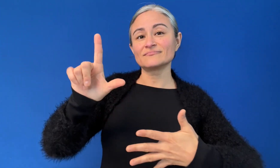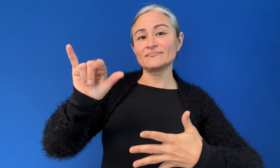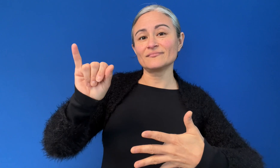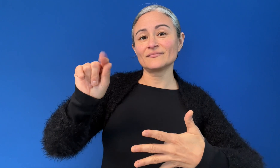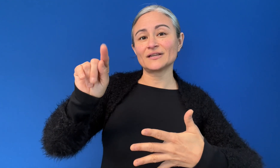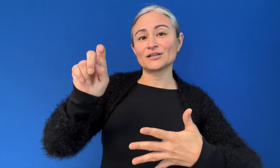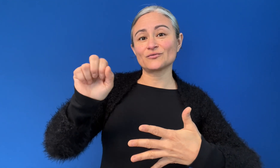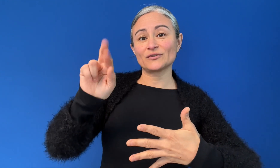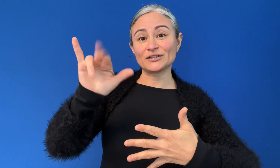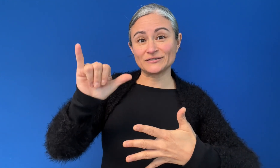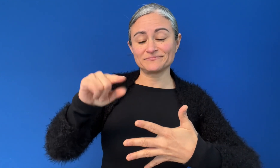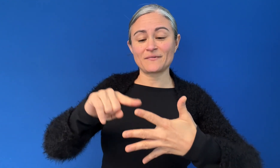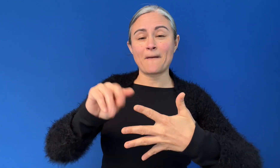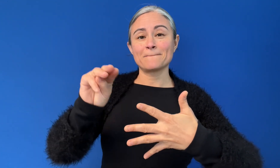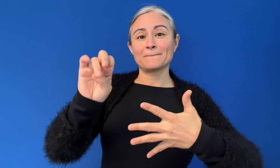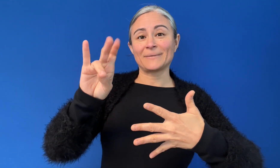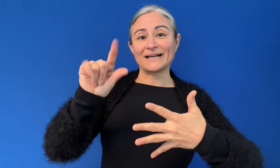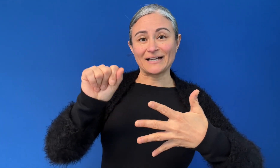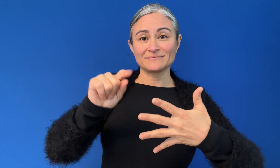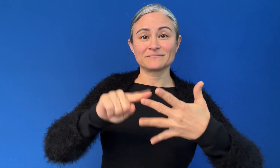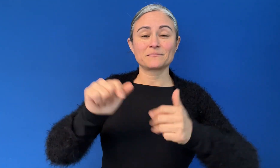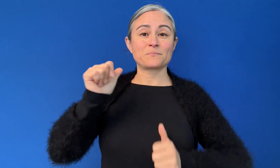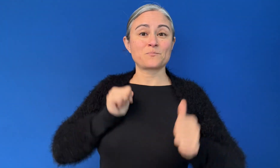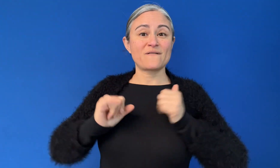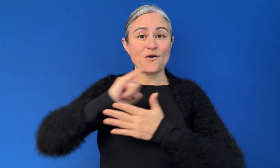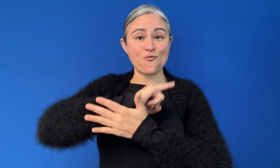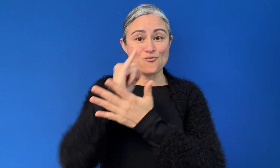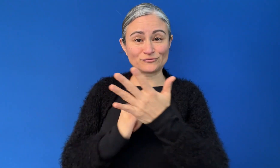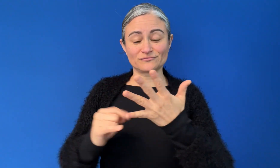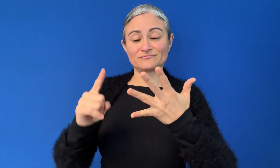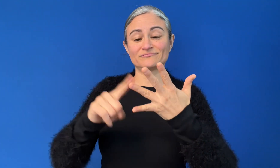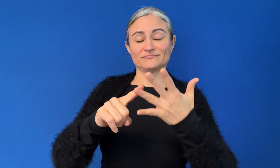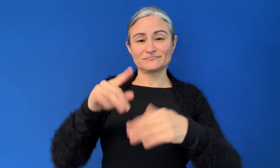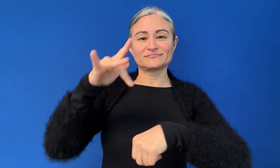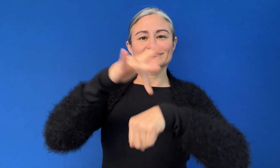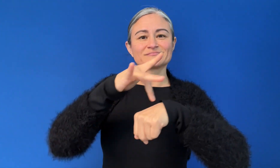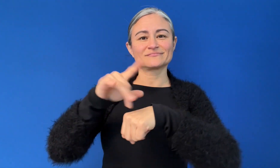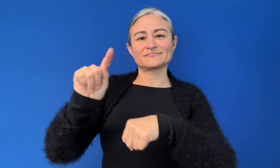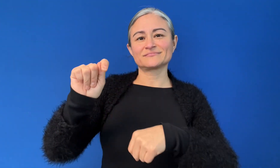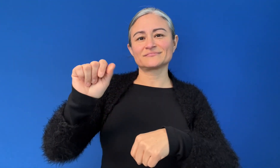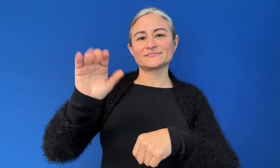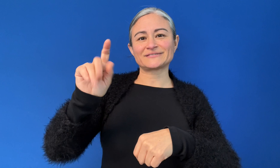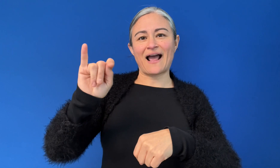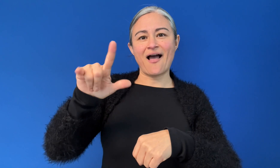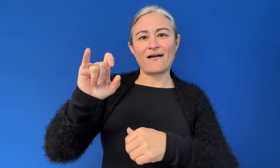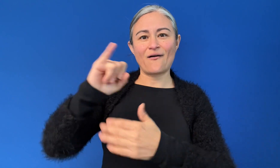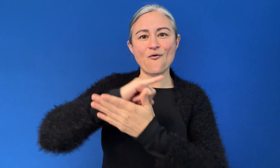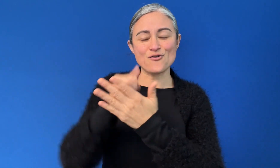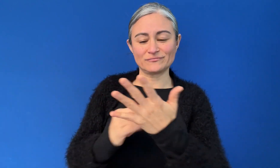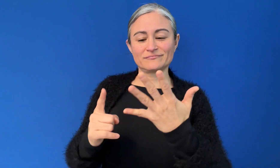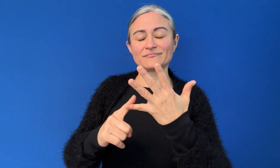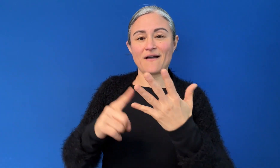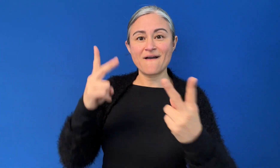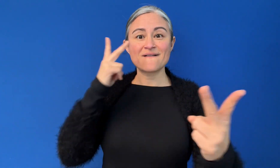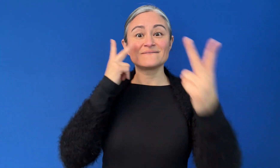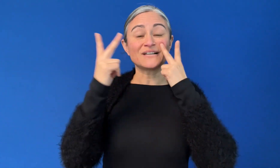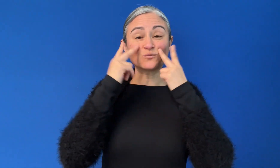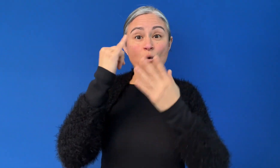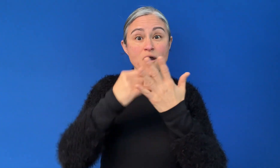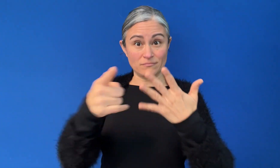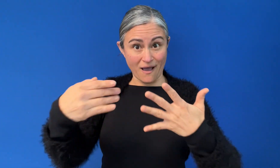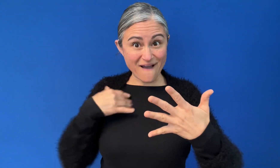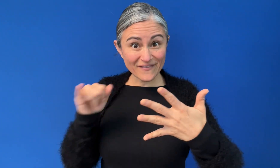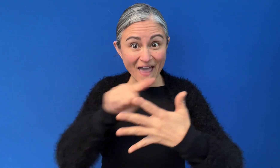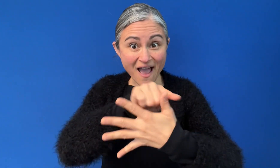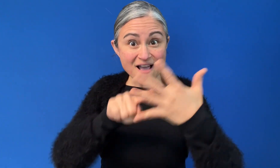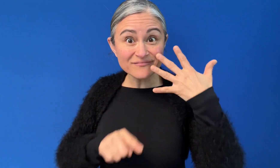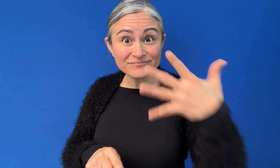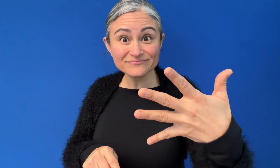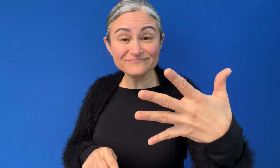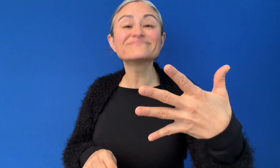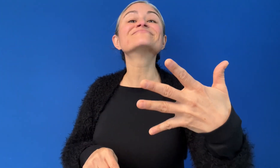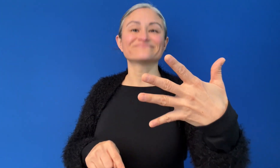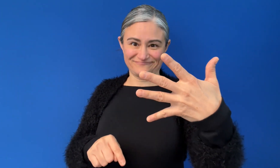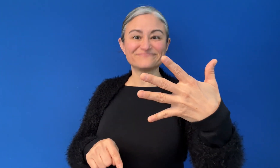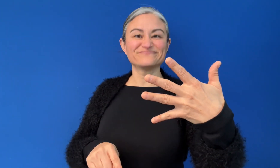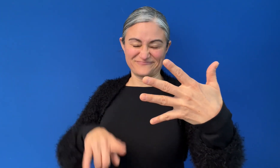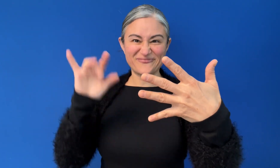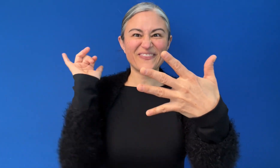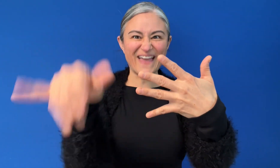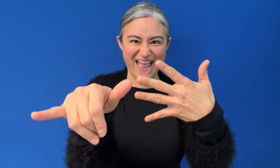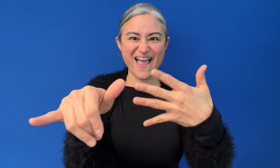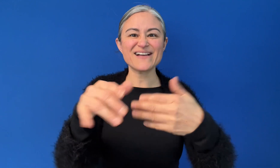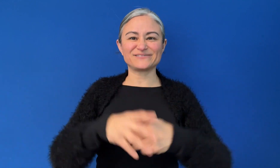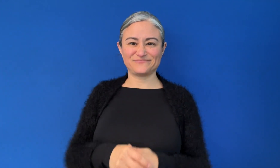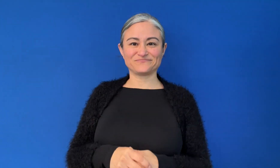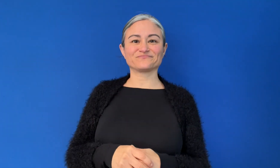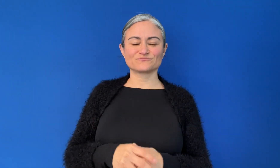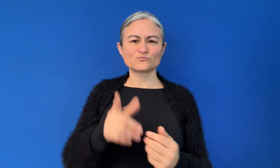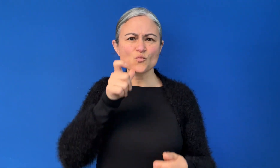Literary, Media, Performing, Tactile & Visual .